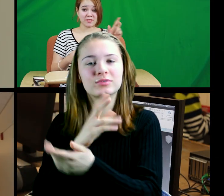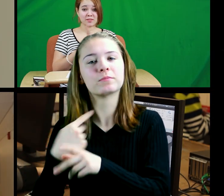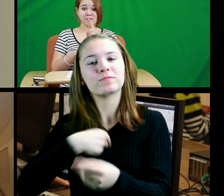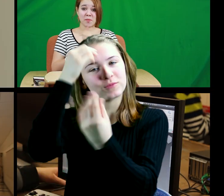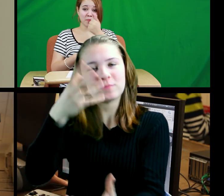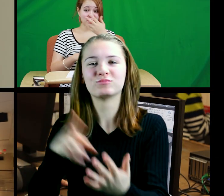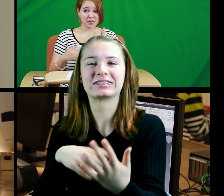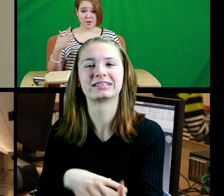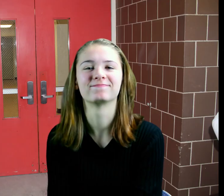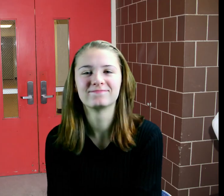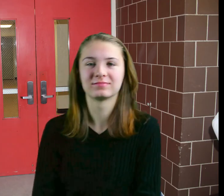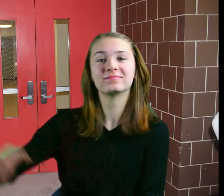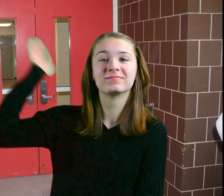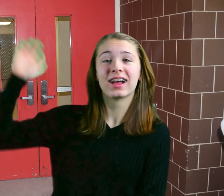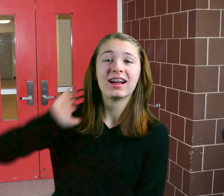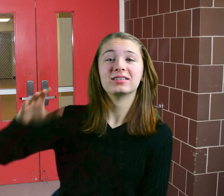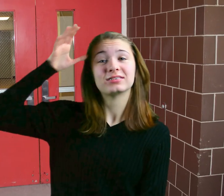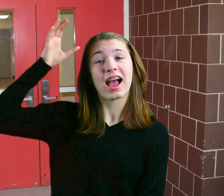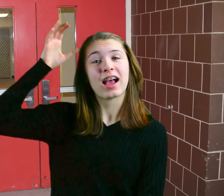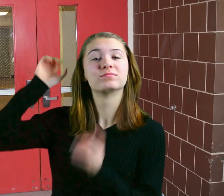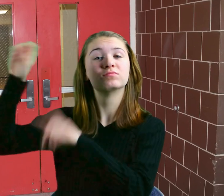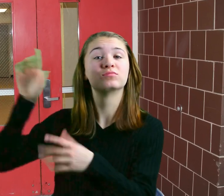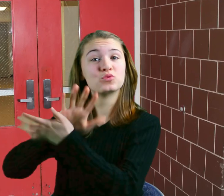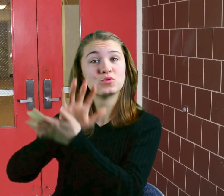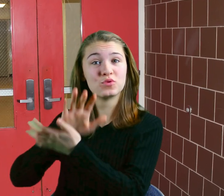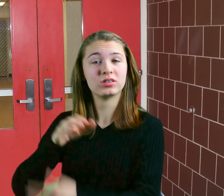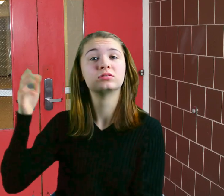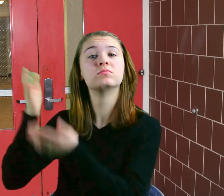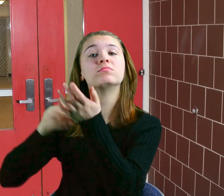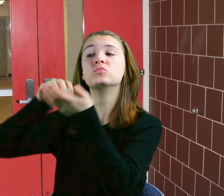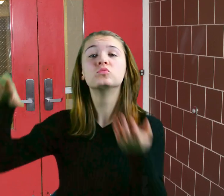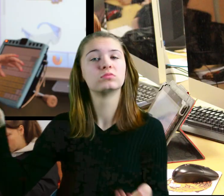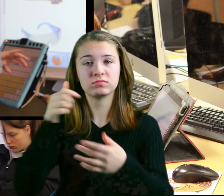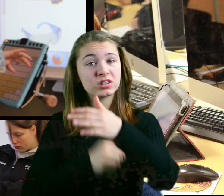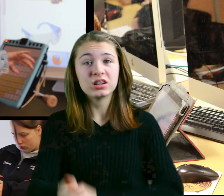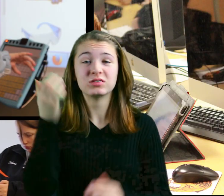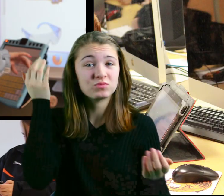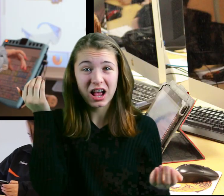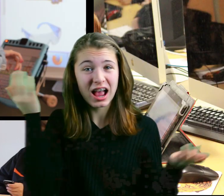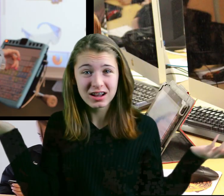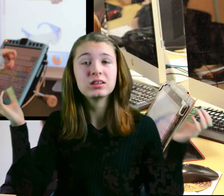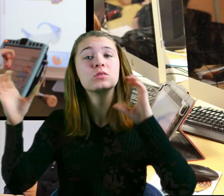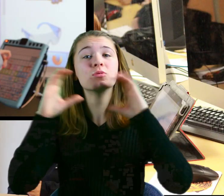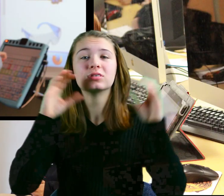tv's throughout the school to keep us informed and reading. Back when my dad went to school school some students